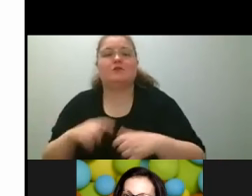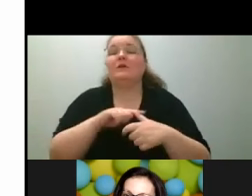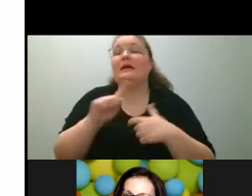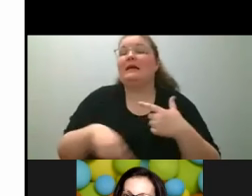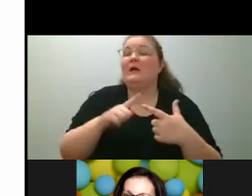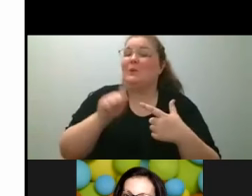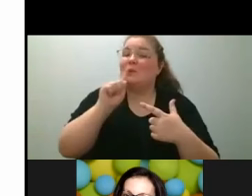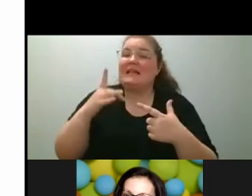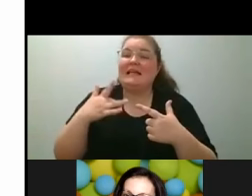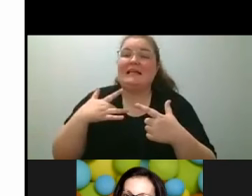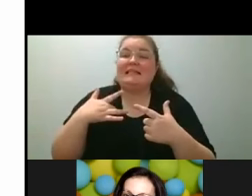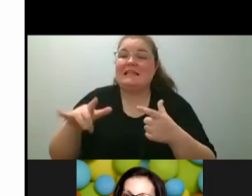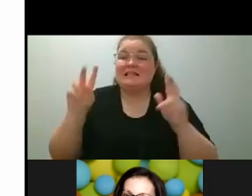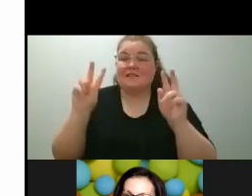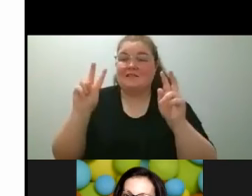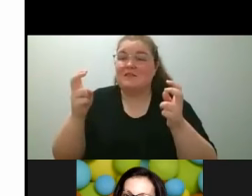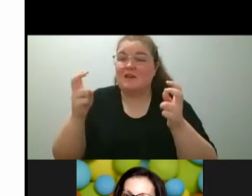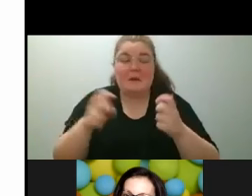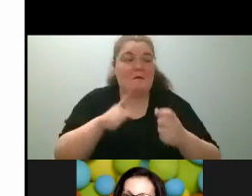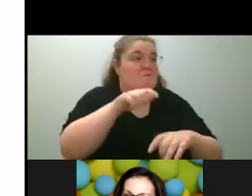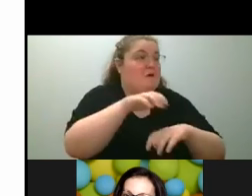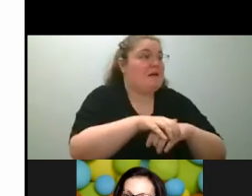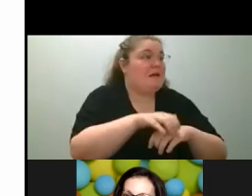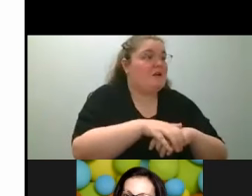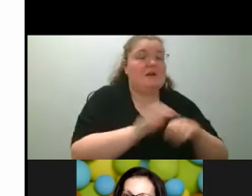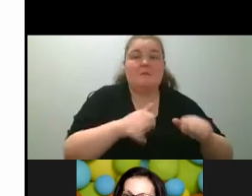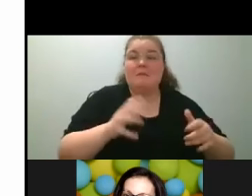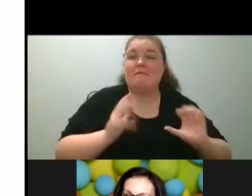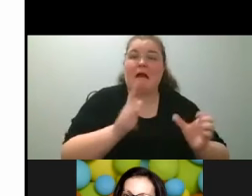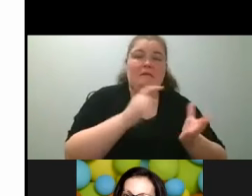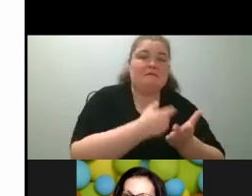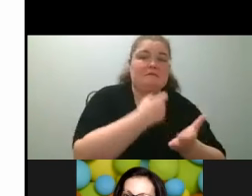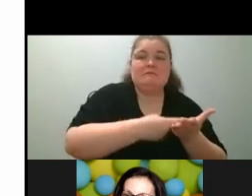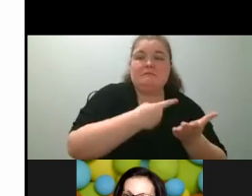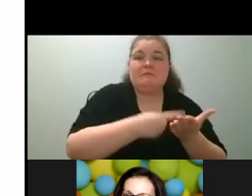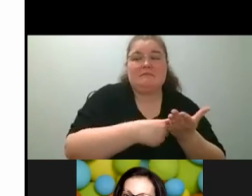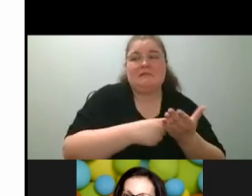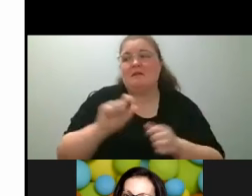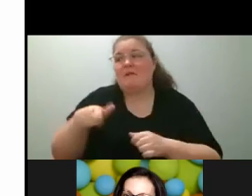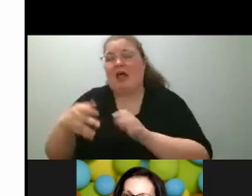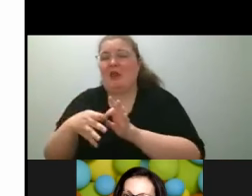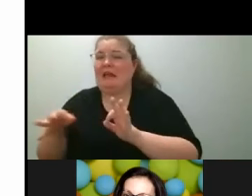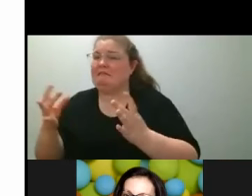or finances, can be very difficult in other languages. So understanding culture and understanding